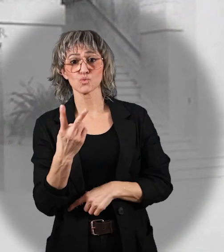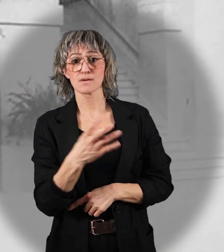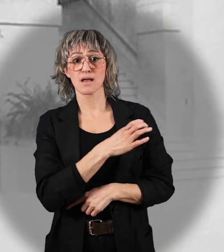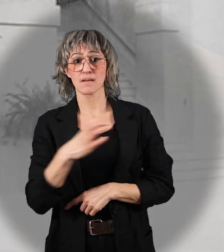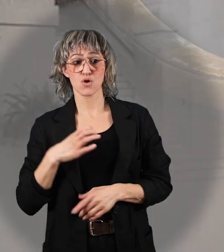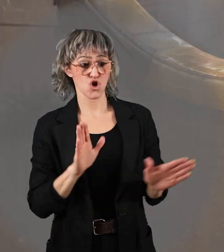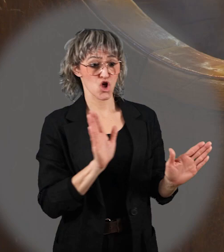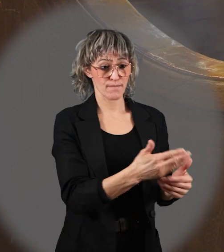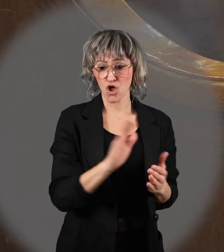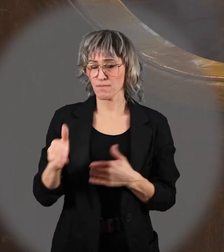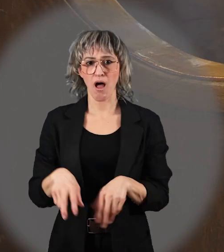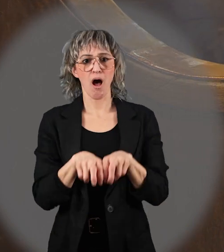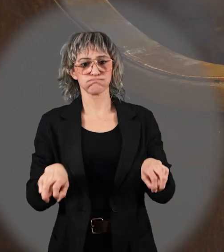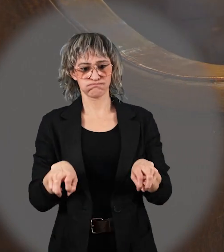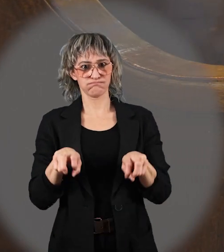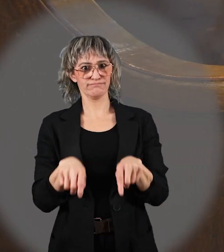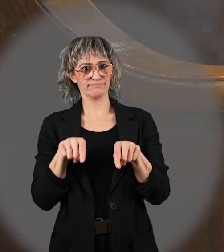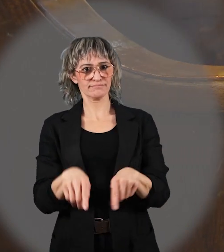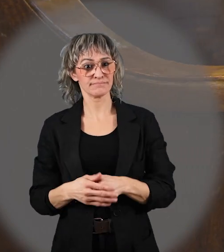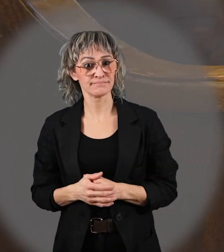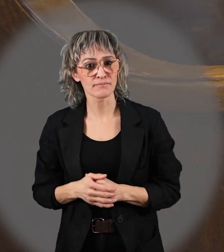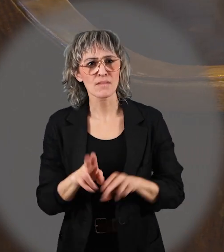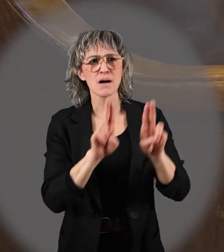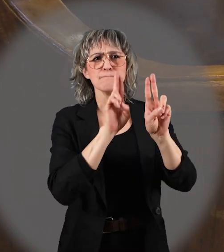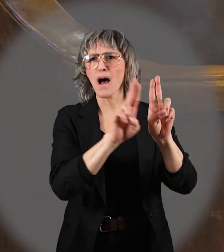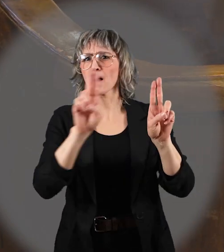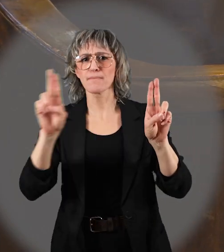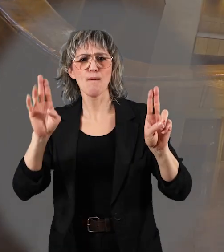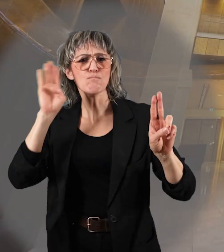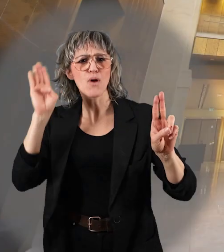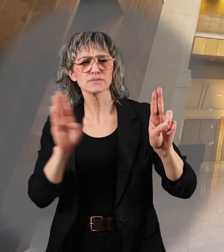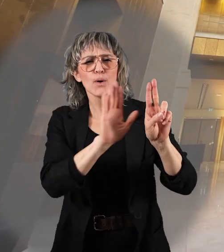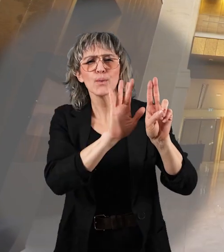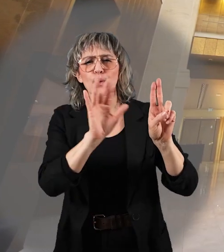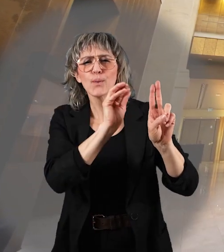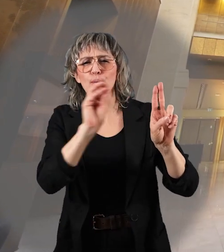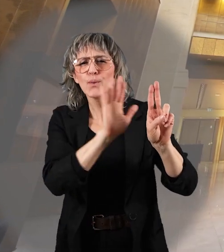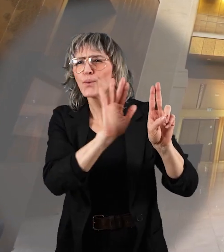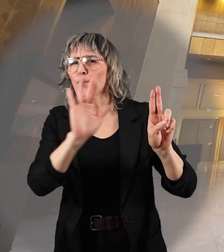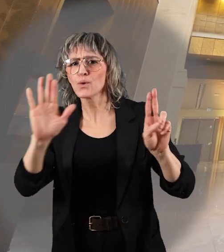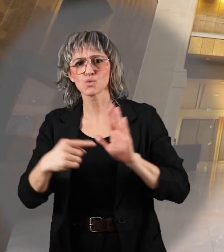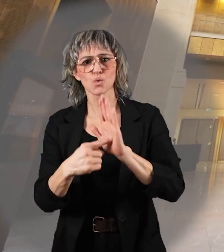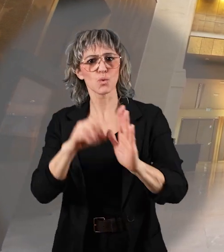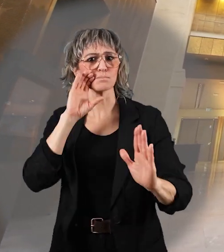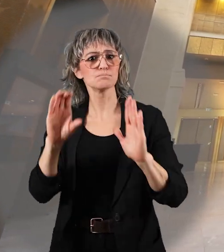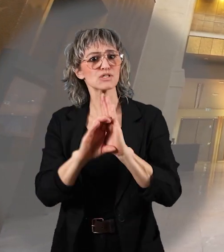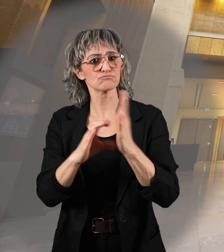sits in the foyer, separating the hallway between two committee rooms.